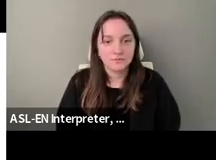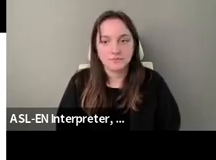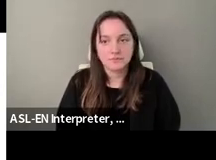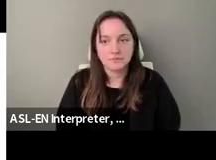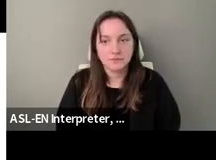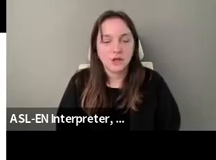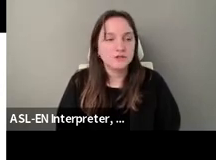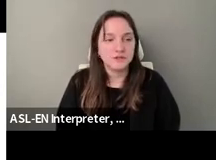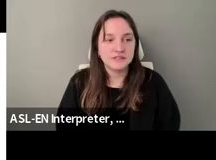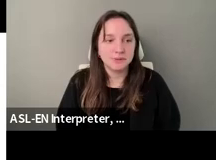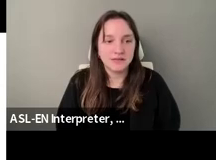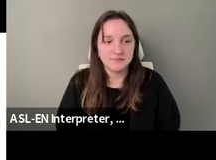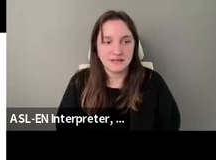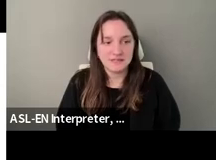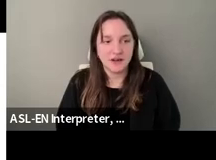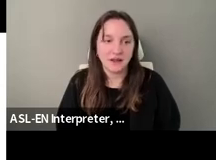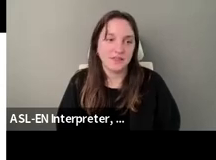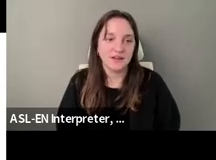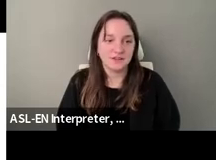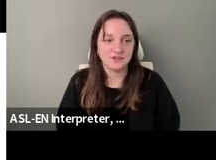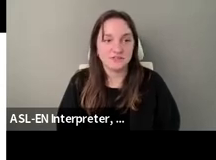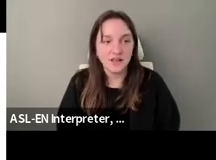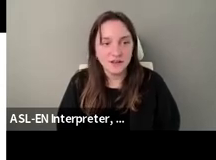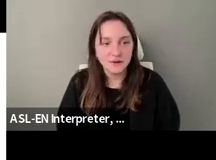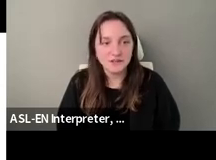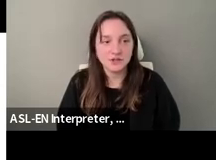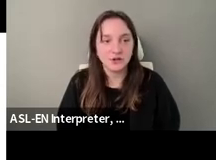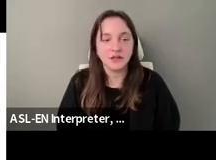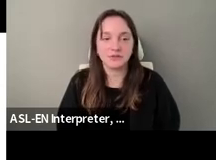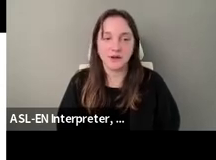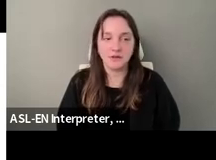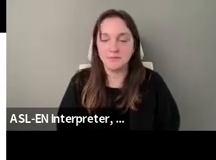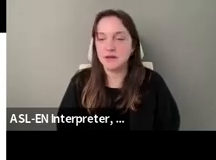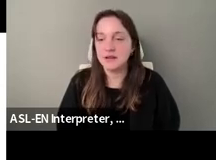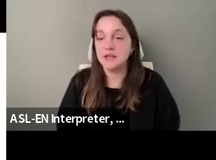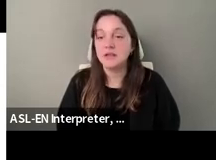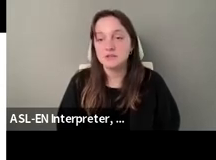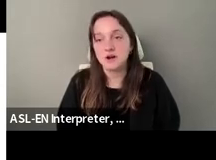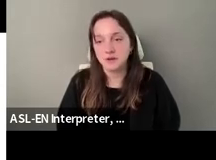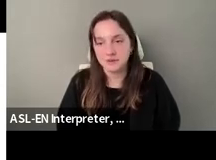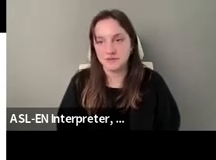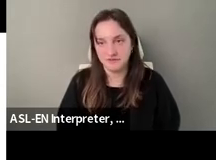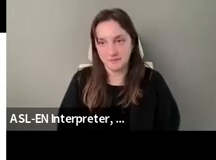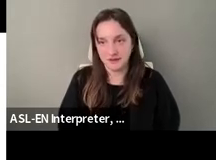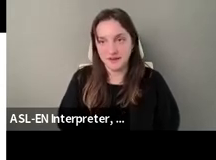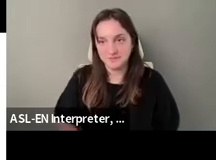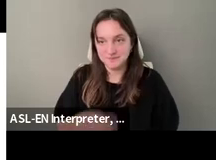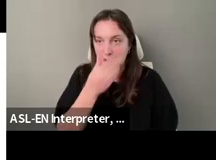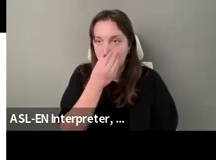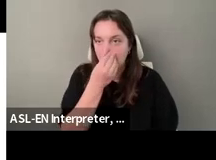So this implies massifying the national